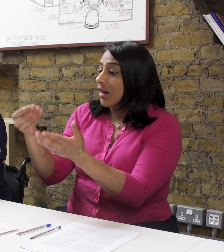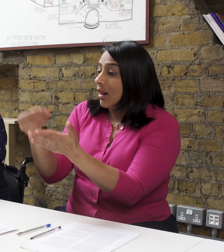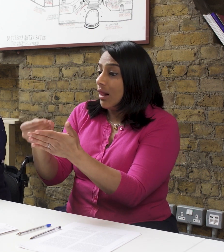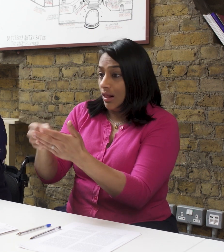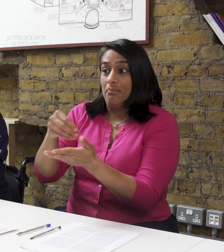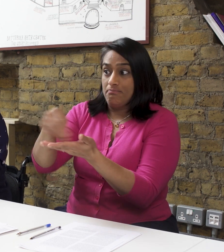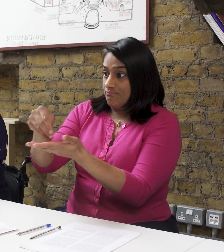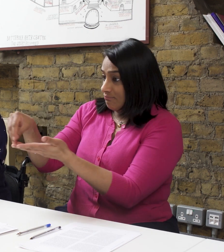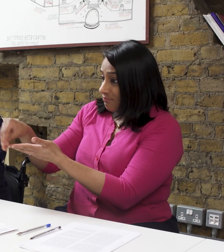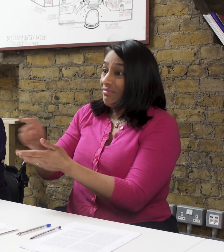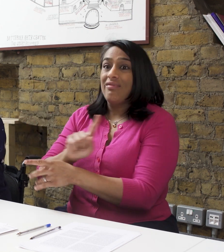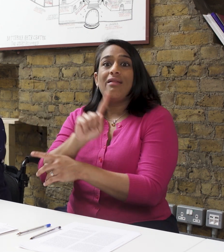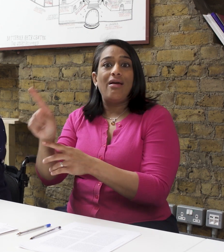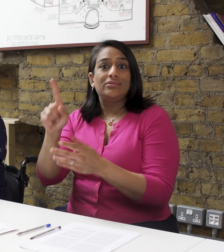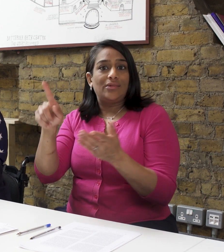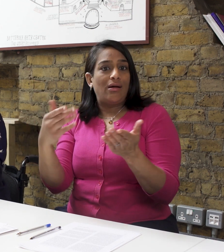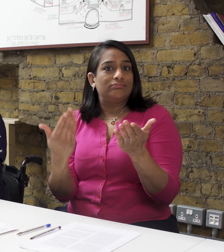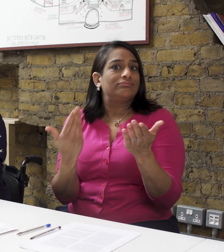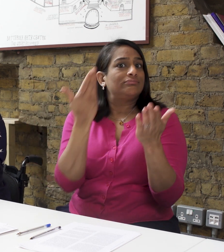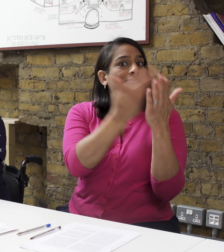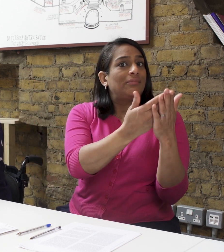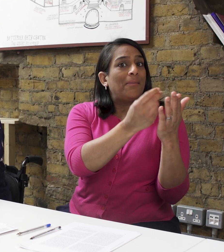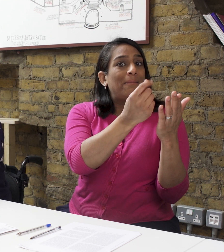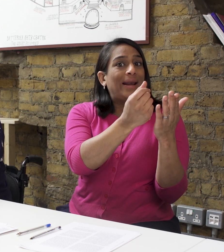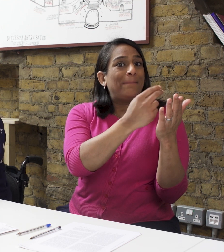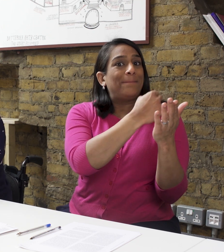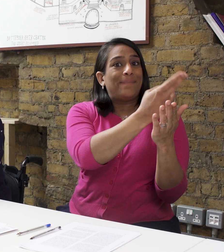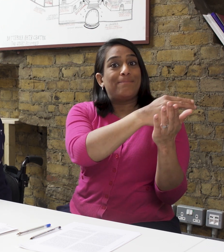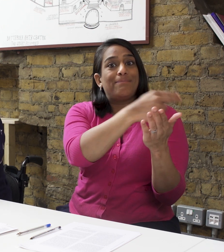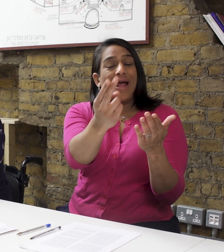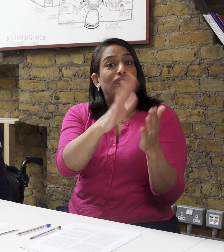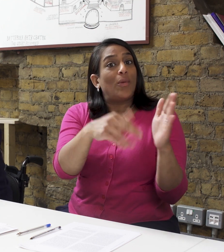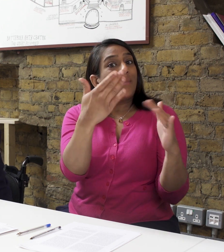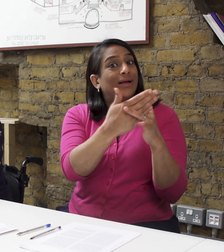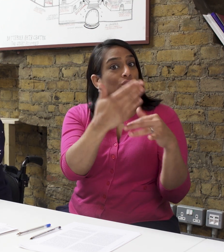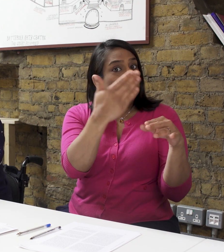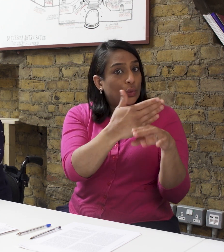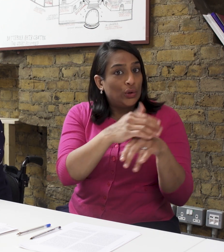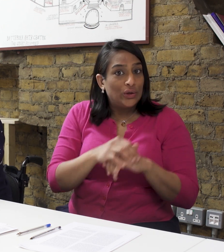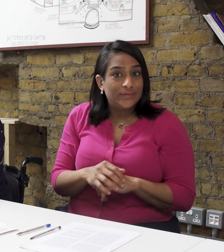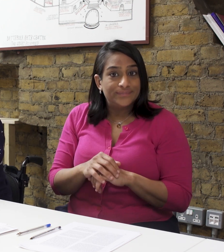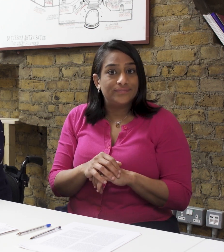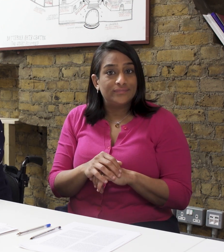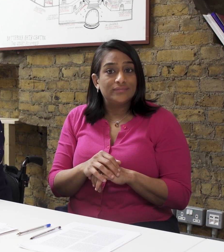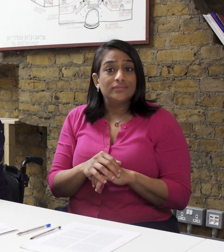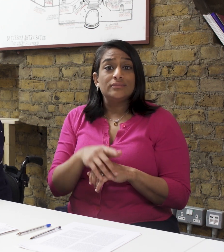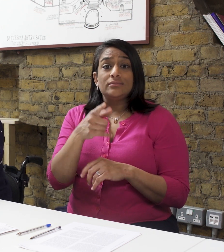and travel costs up front biscuit and then be reimbursed by Access to Work.